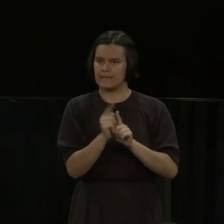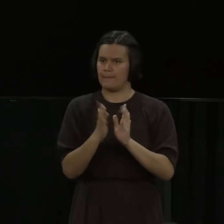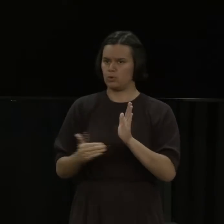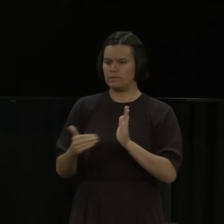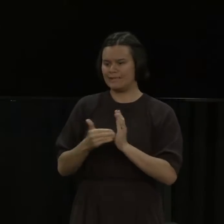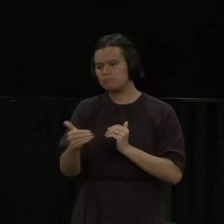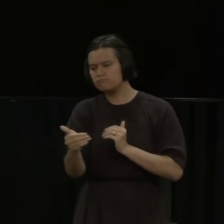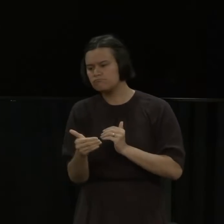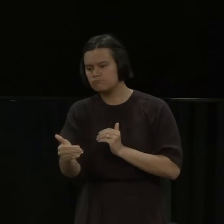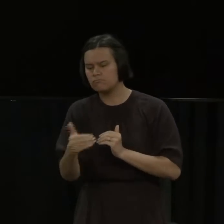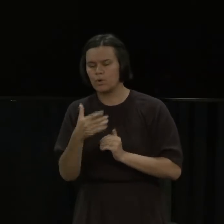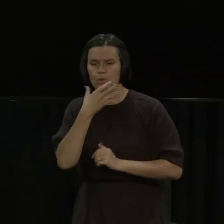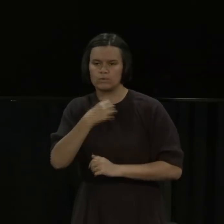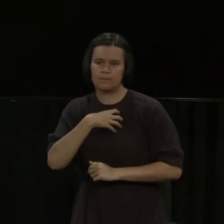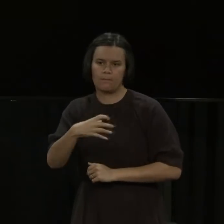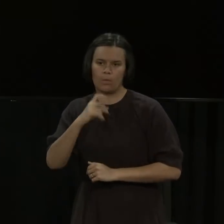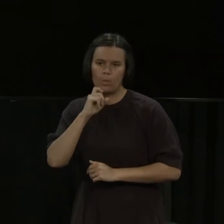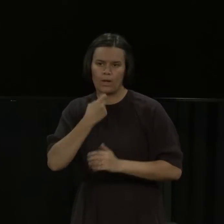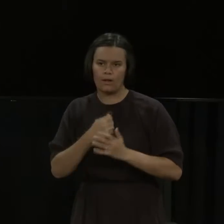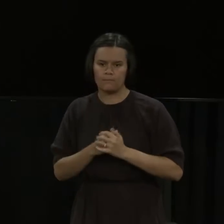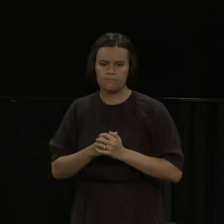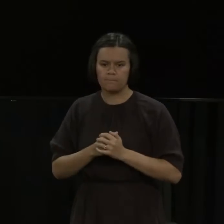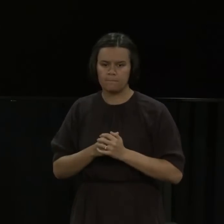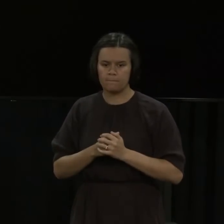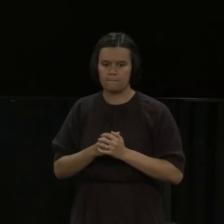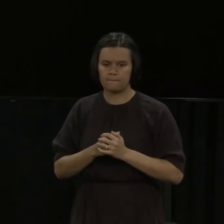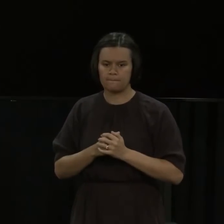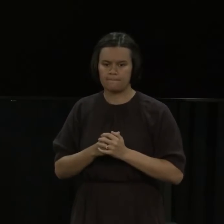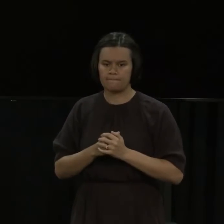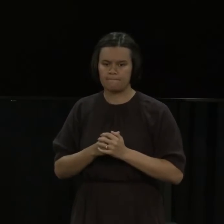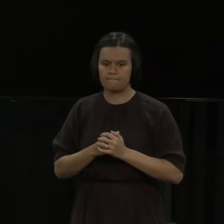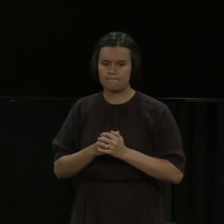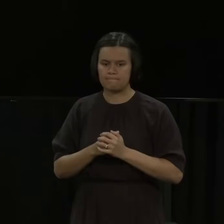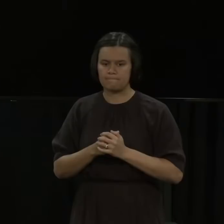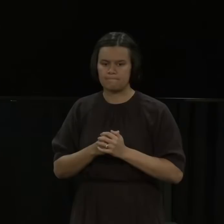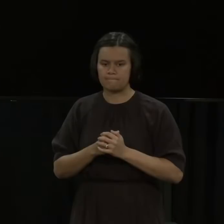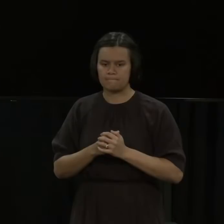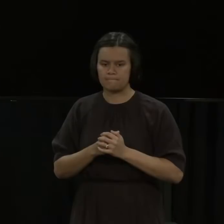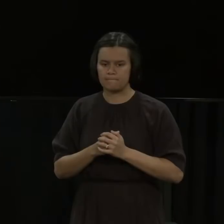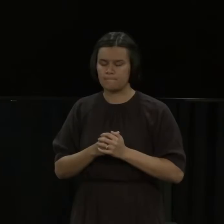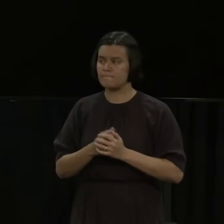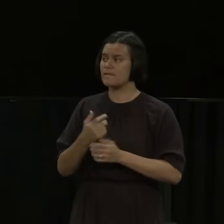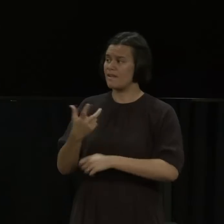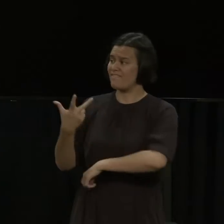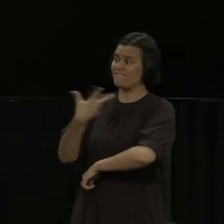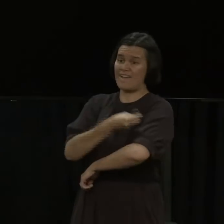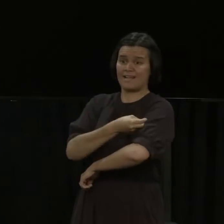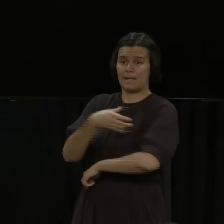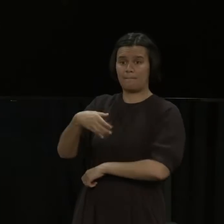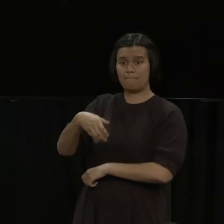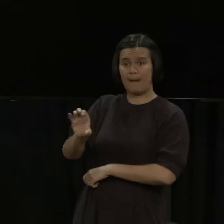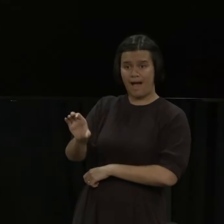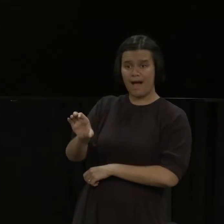more widely and New Zealand will be using them more widely.